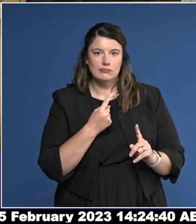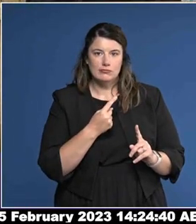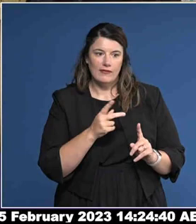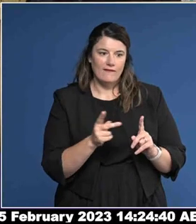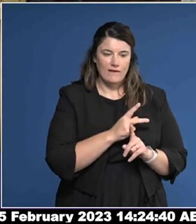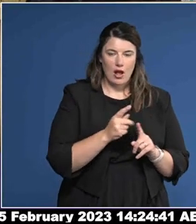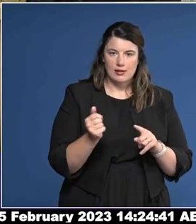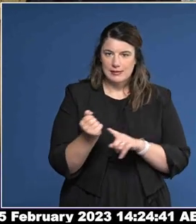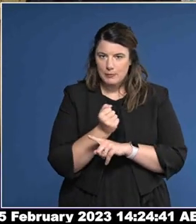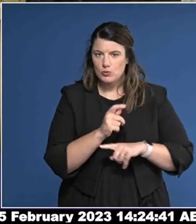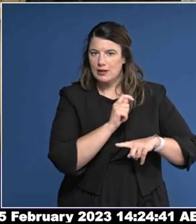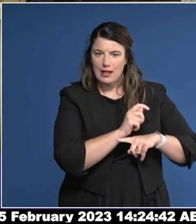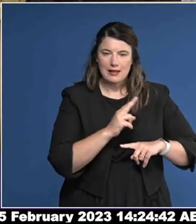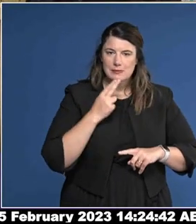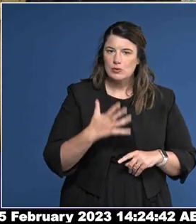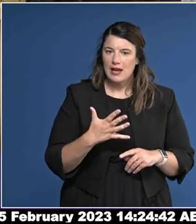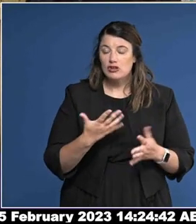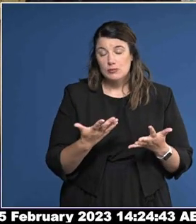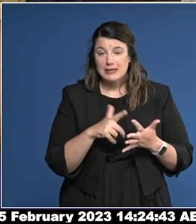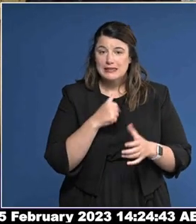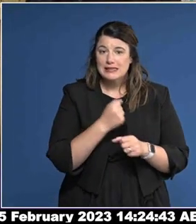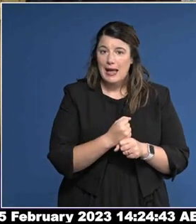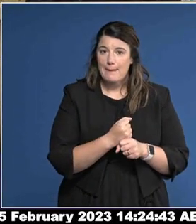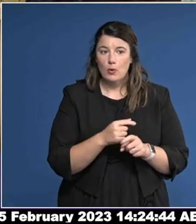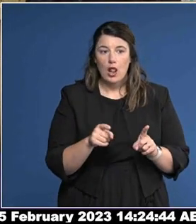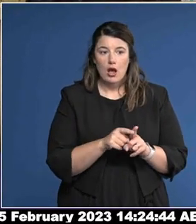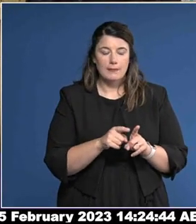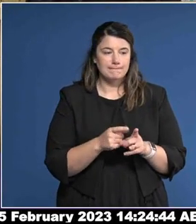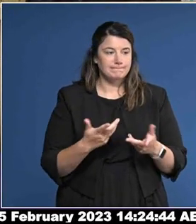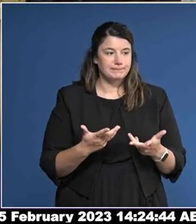And a good example would be the withholding of a particular valuable item for an